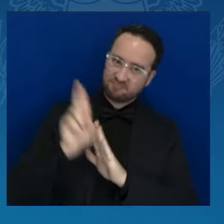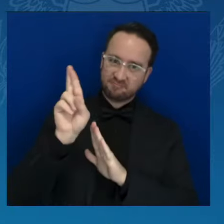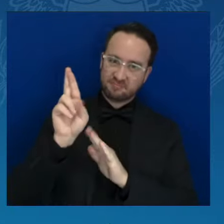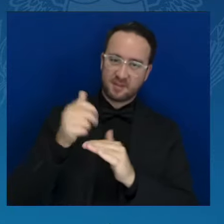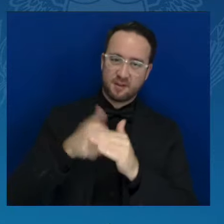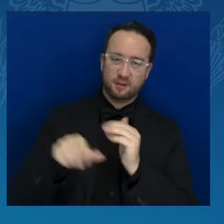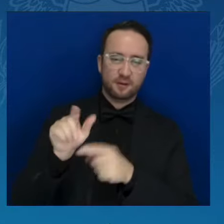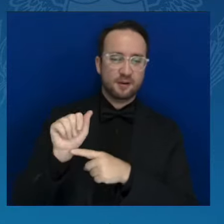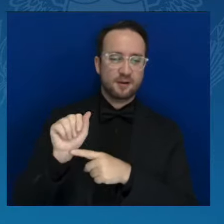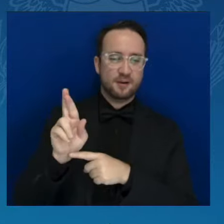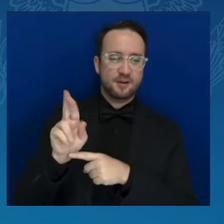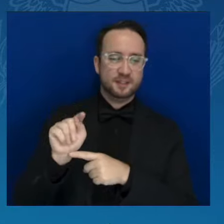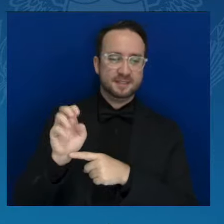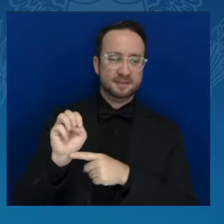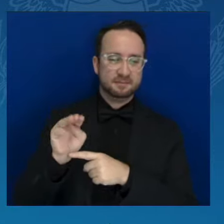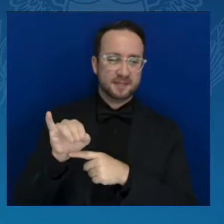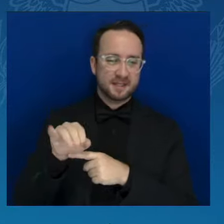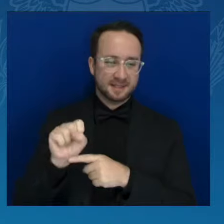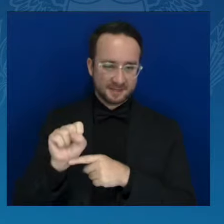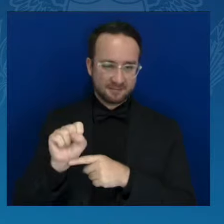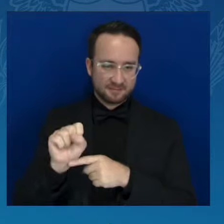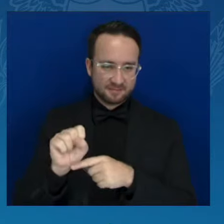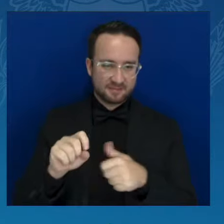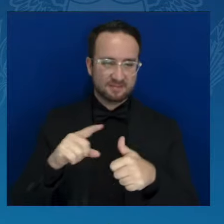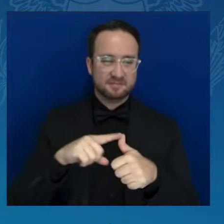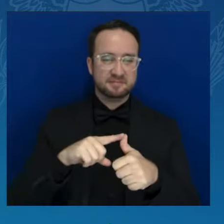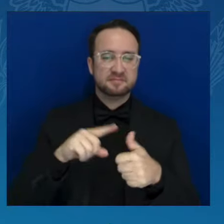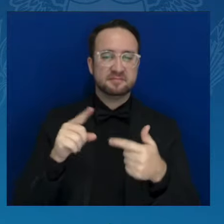and I will fly on Artemus II around the moon.